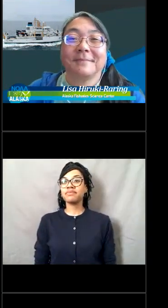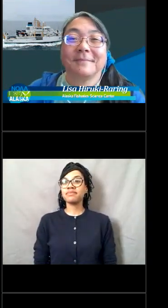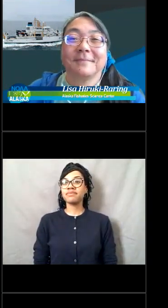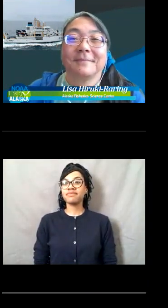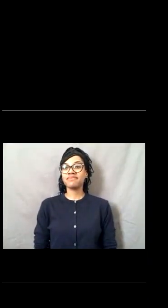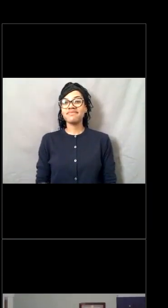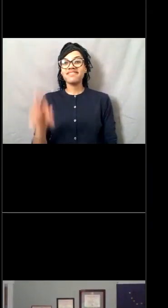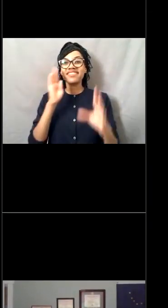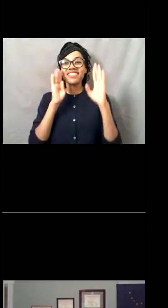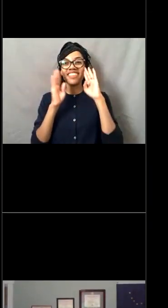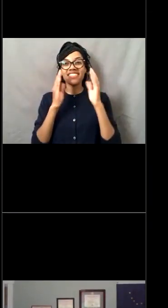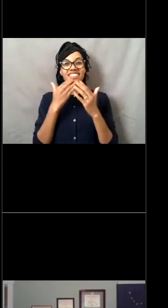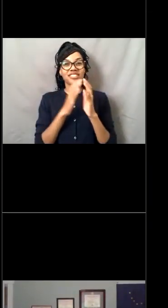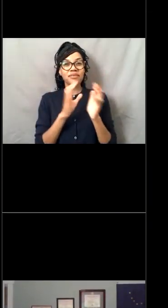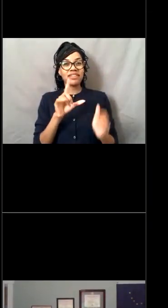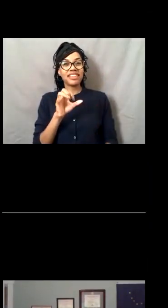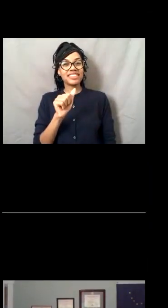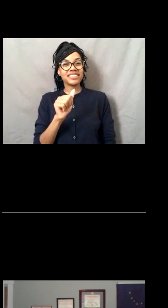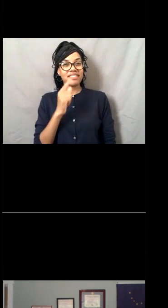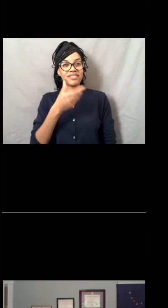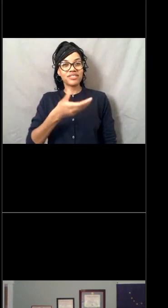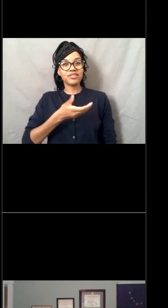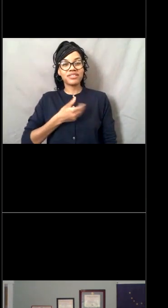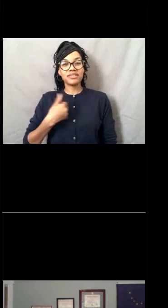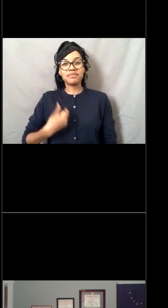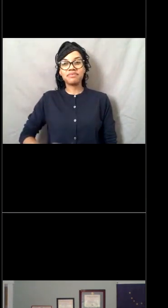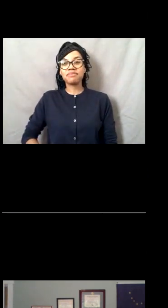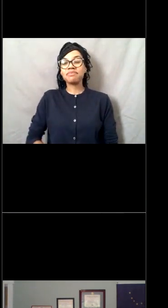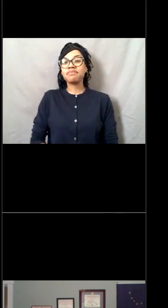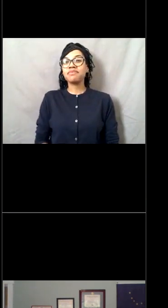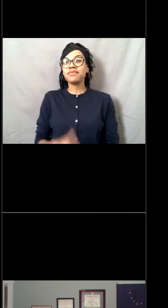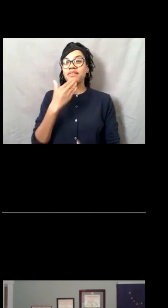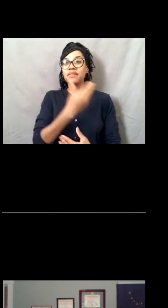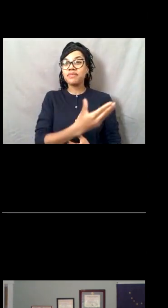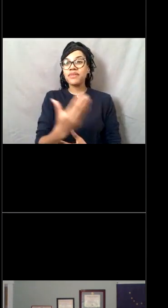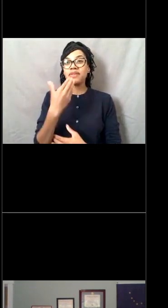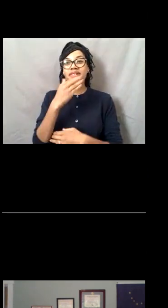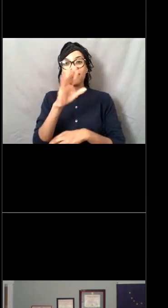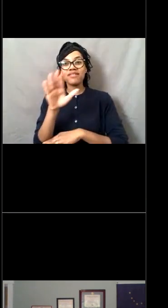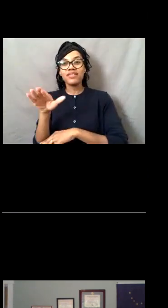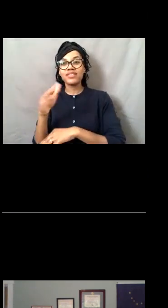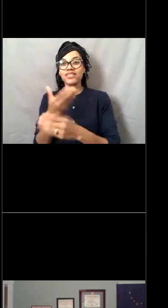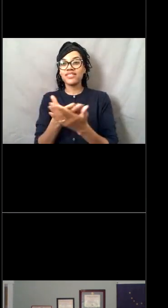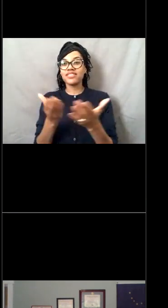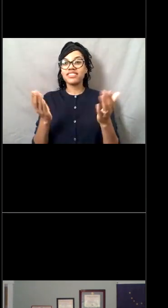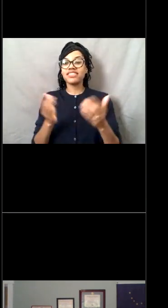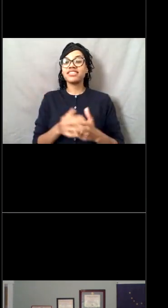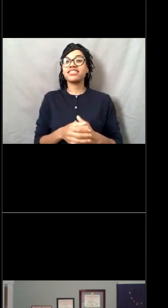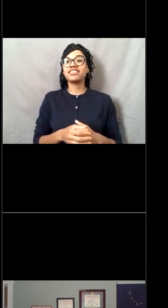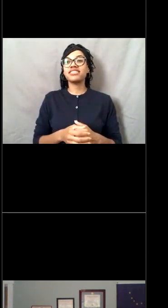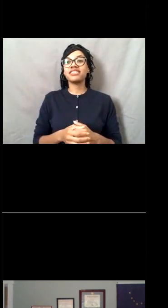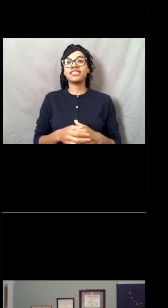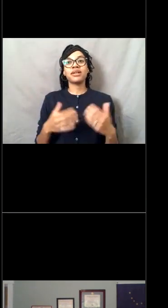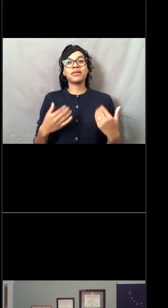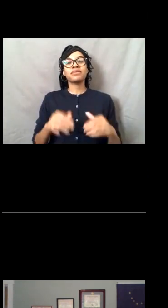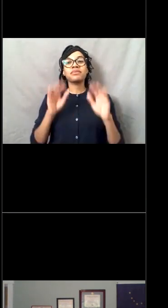All right. Thank you, Lisa for that introduction. Good morning and good afternoon, everyone. It's truly a pleasure to be here today